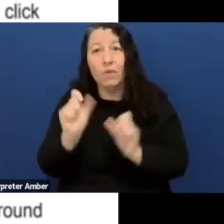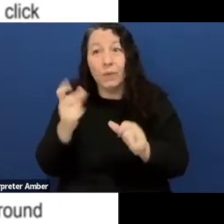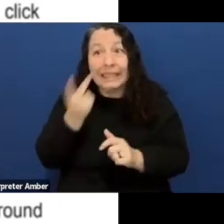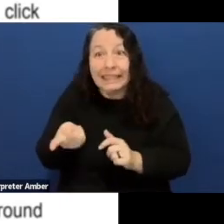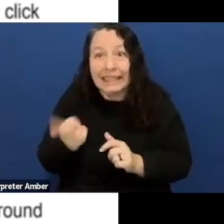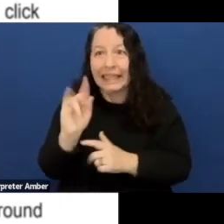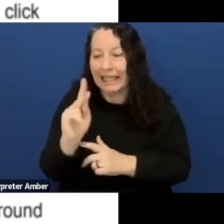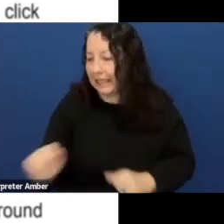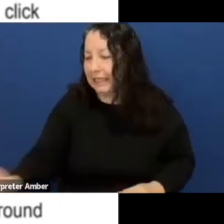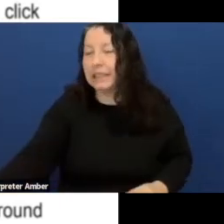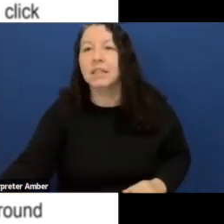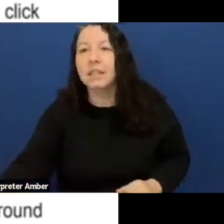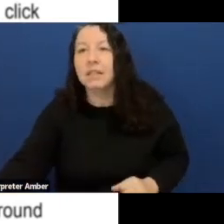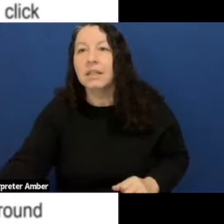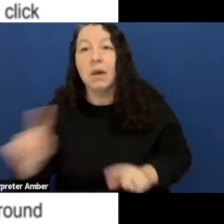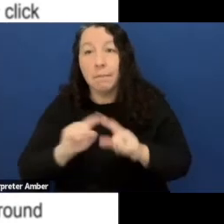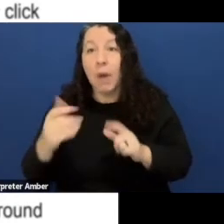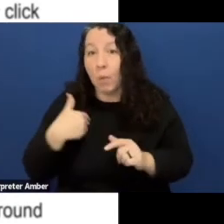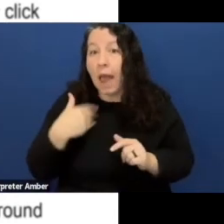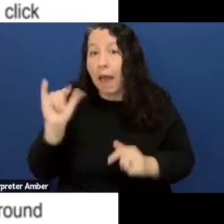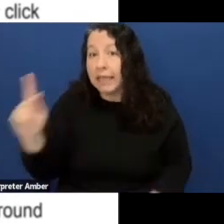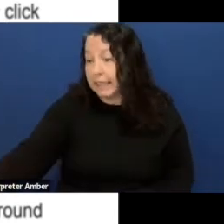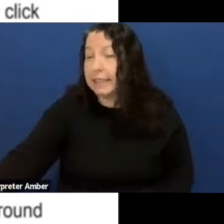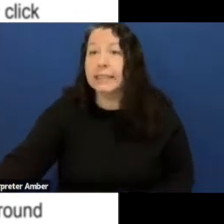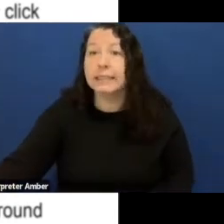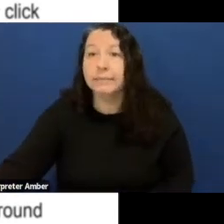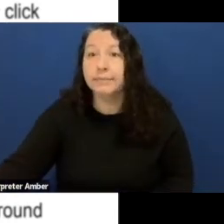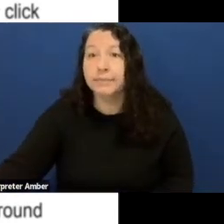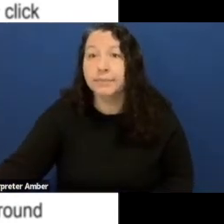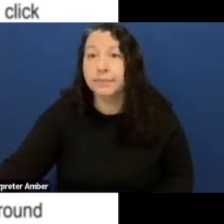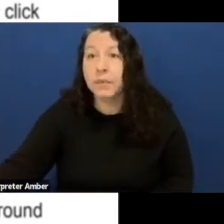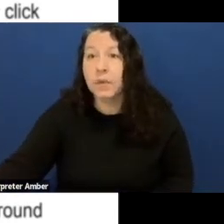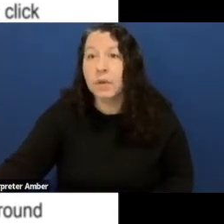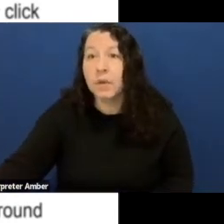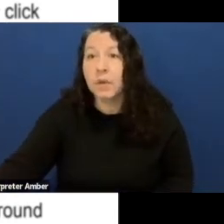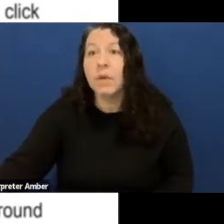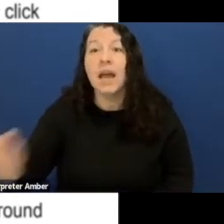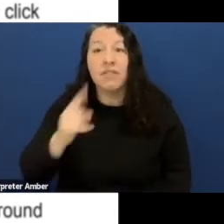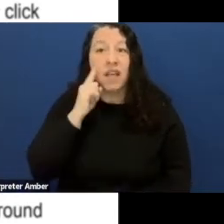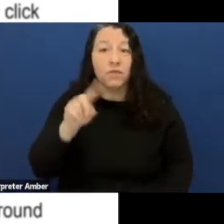might have to open the chat to everybody so that they can see the link. But there is a